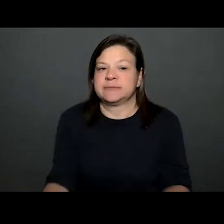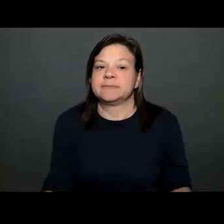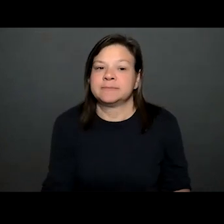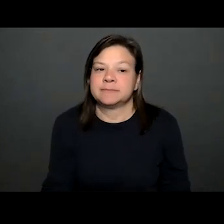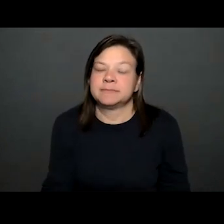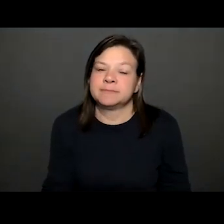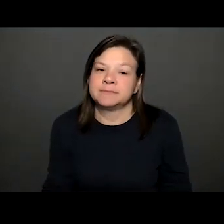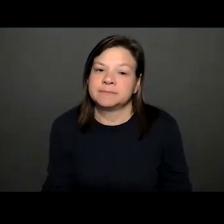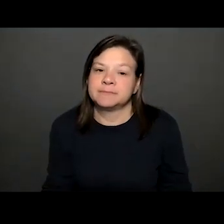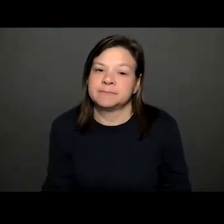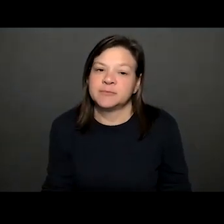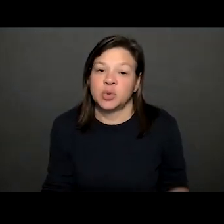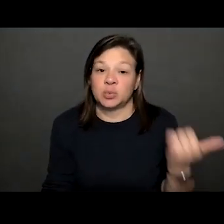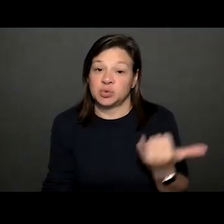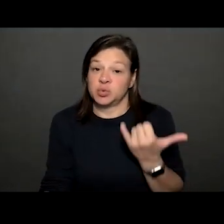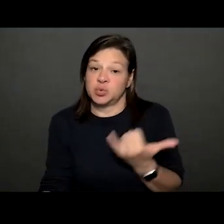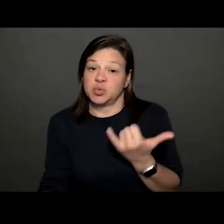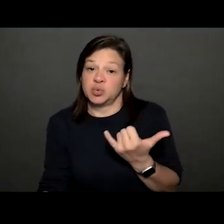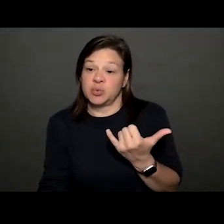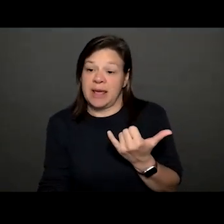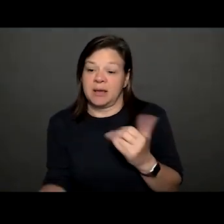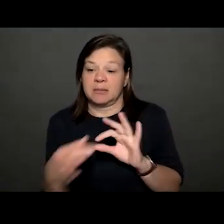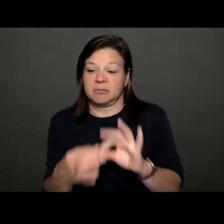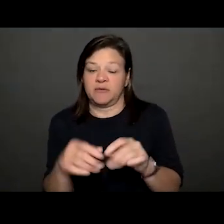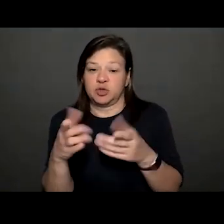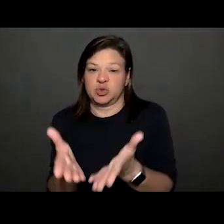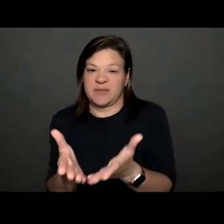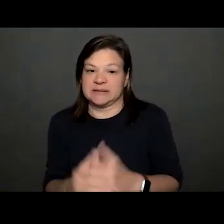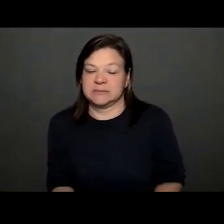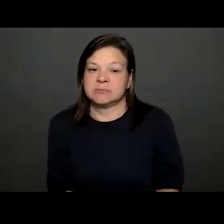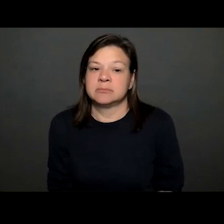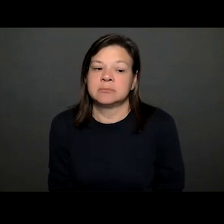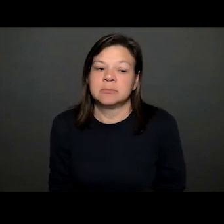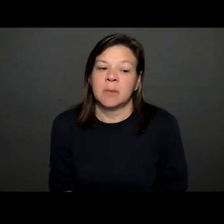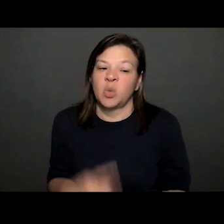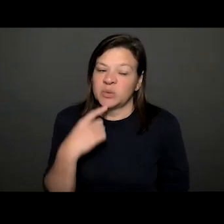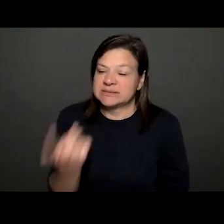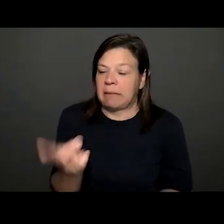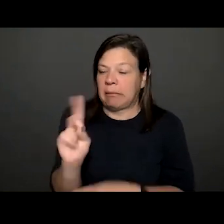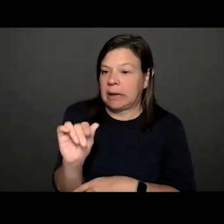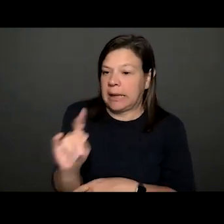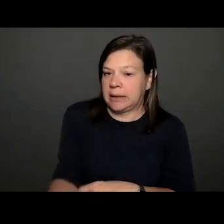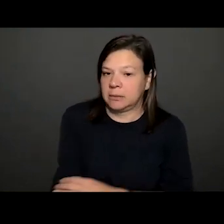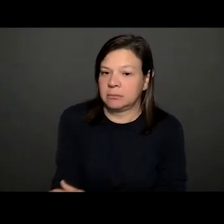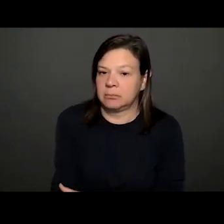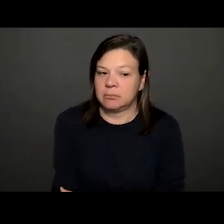TELLING IT IT'S A DATE. AND DOING THE EXACT SAME THING FOR 30 DAYS IN THE FUTURE.